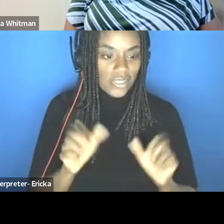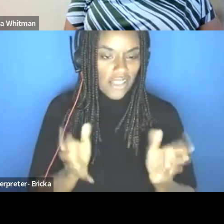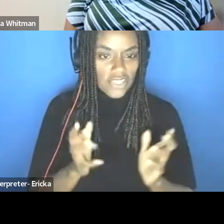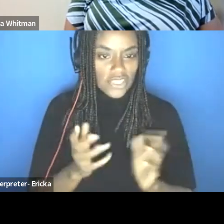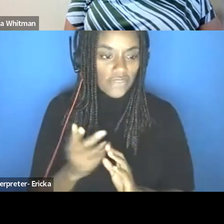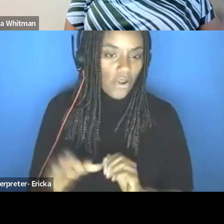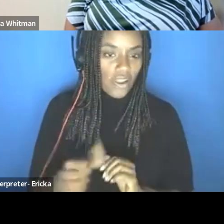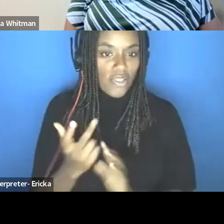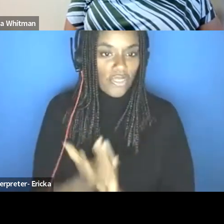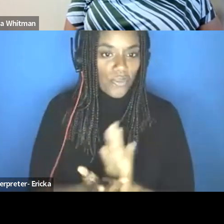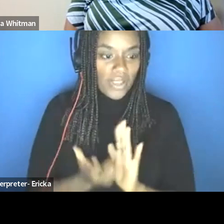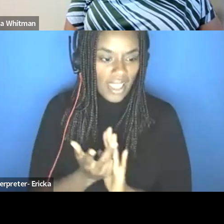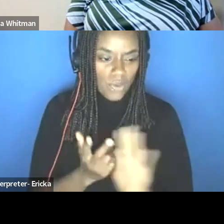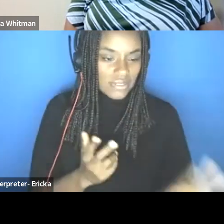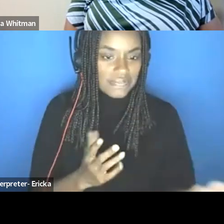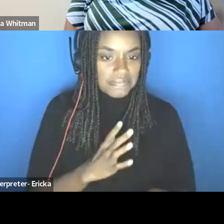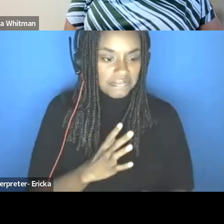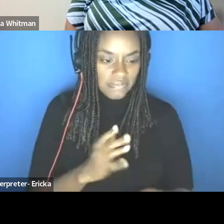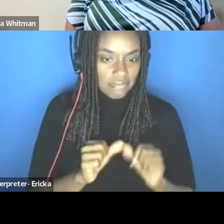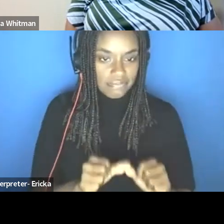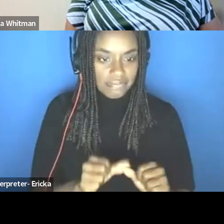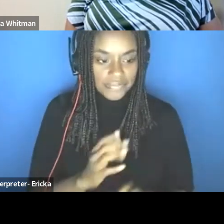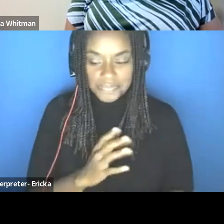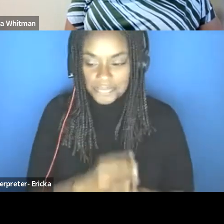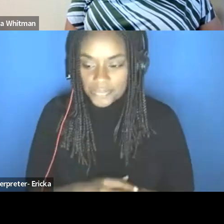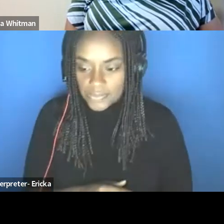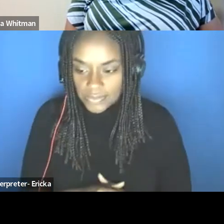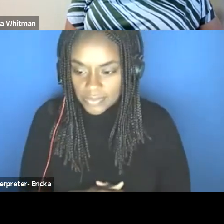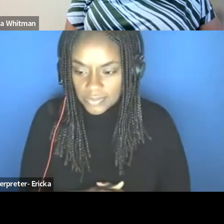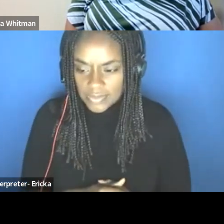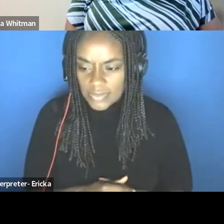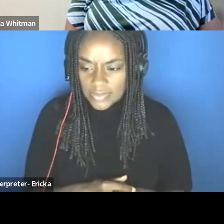I would love to say that we can continue this conversation for another three hours.